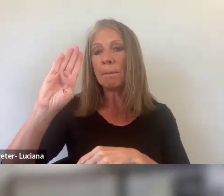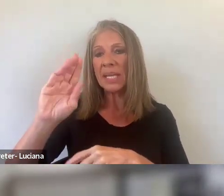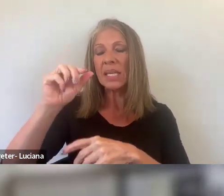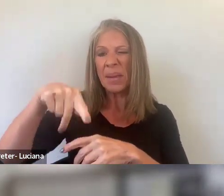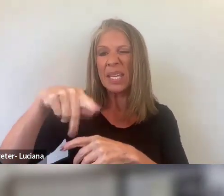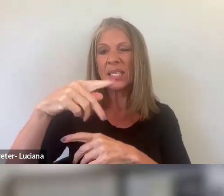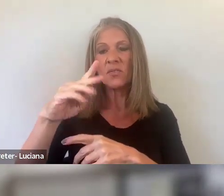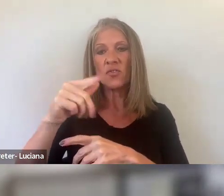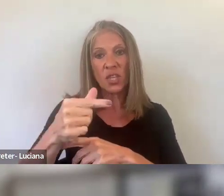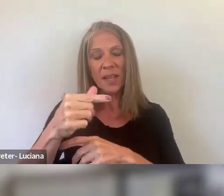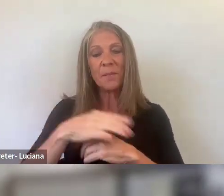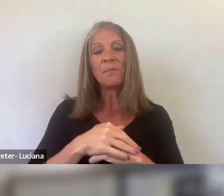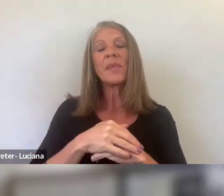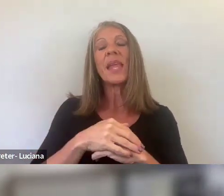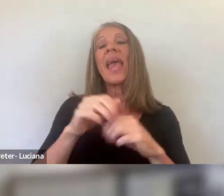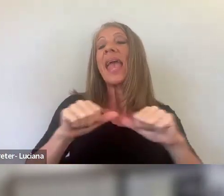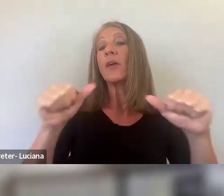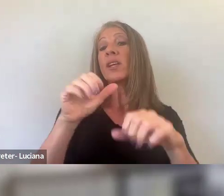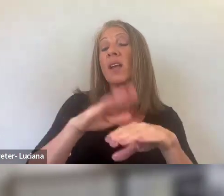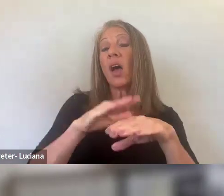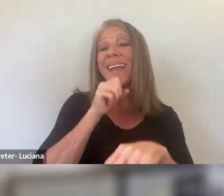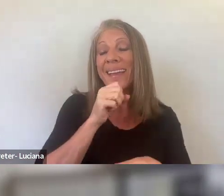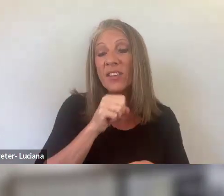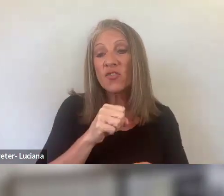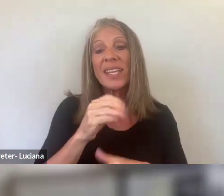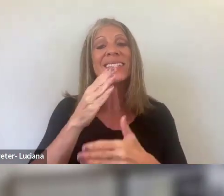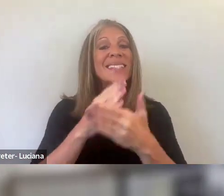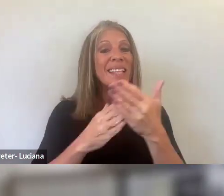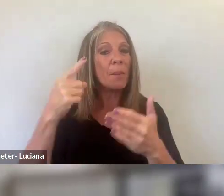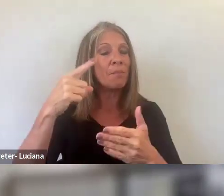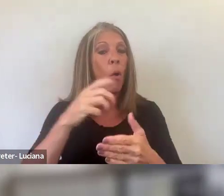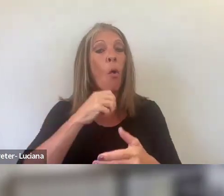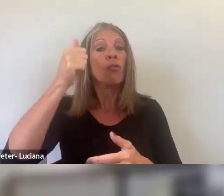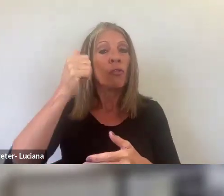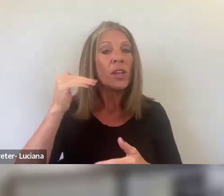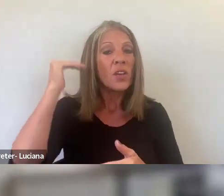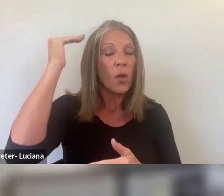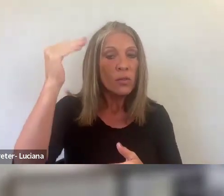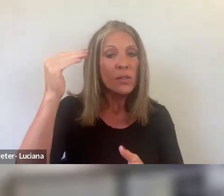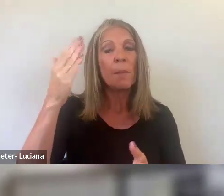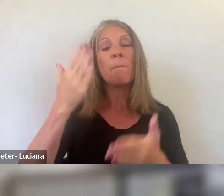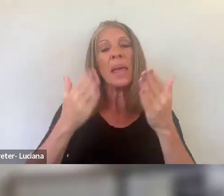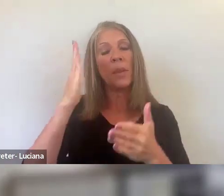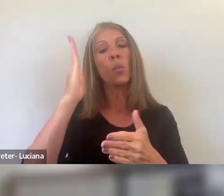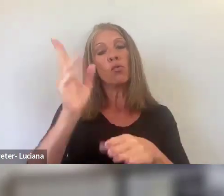area agencies on aging, sometimes Older Americans Act funding might leverage for home modifications.